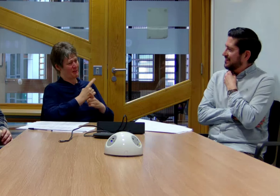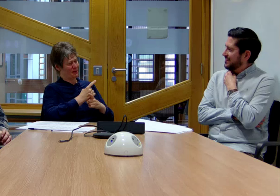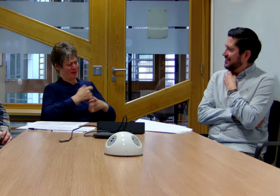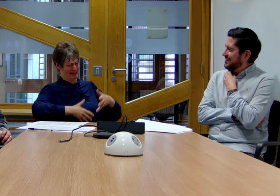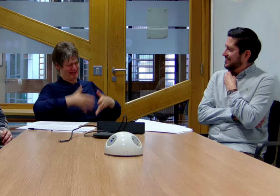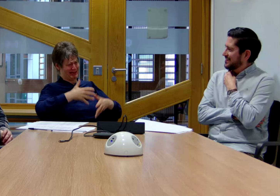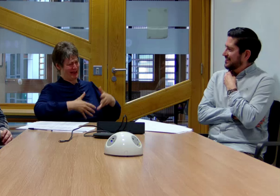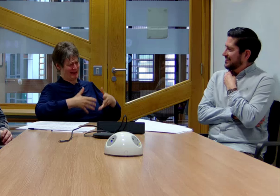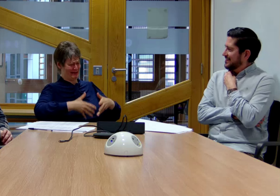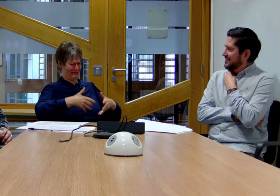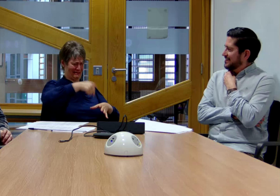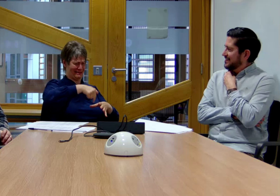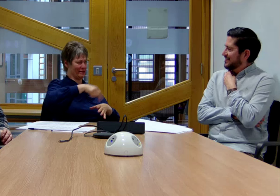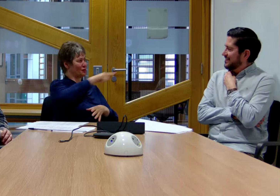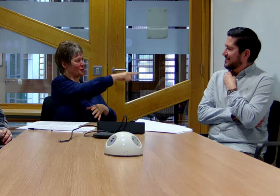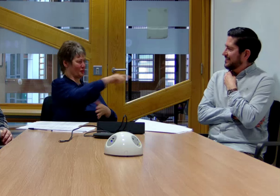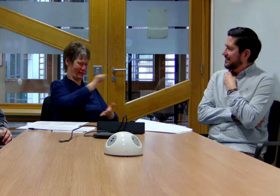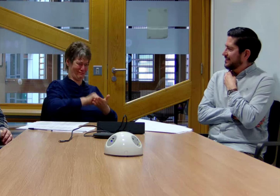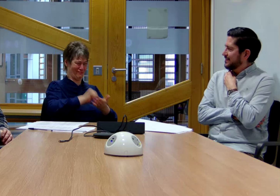some signs you like.